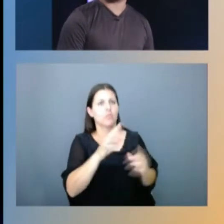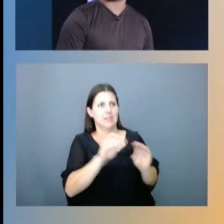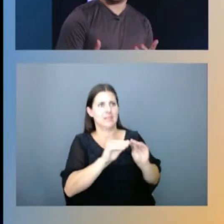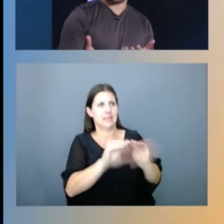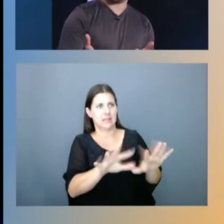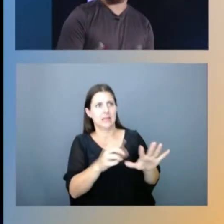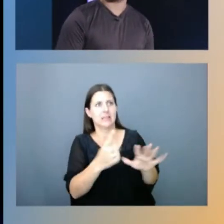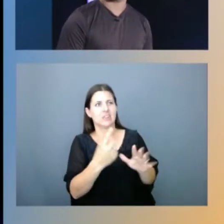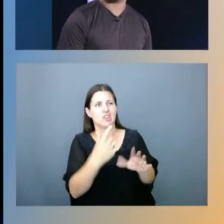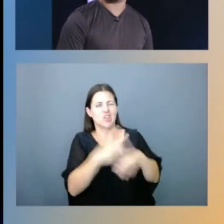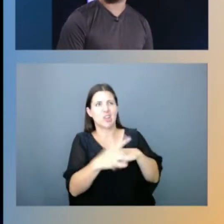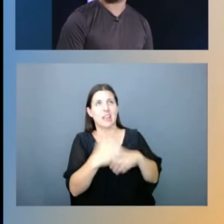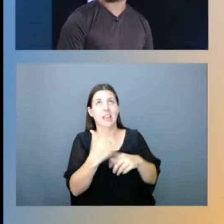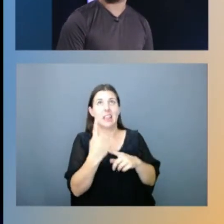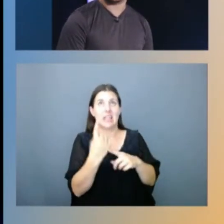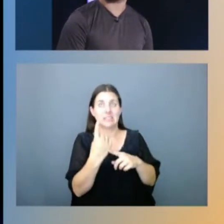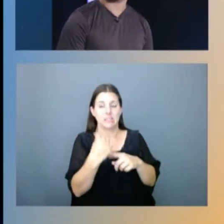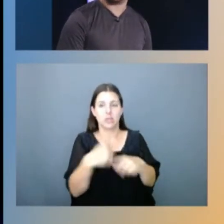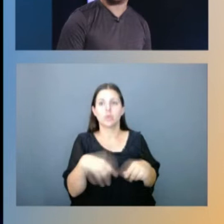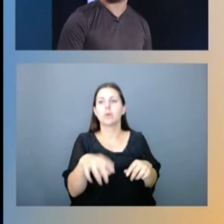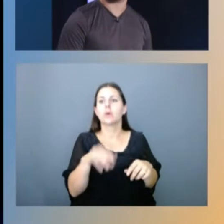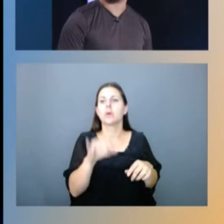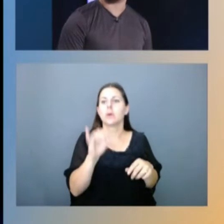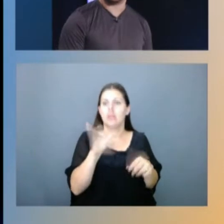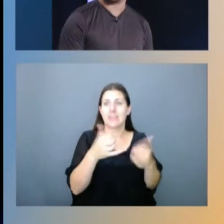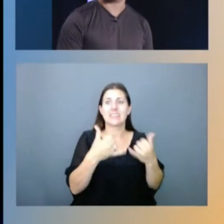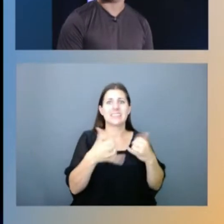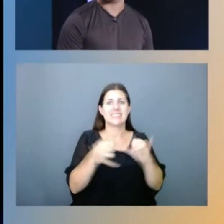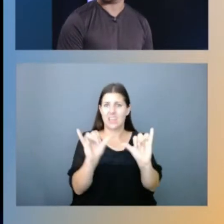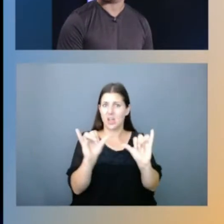And still we see that Inf1 provides significant cost savings compared to it.